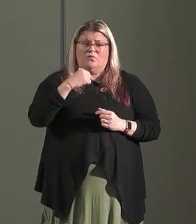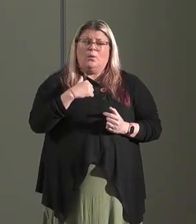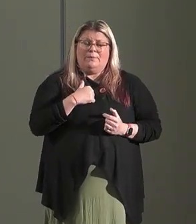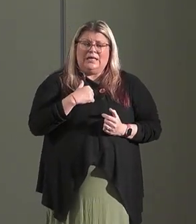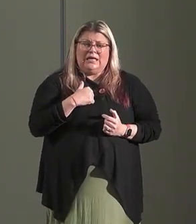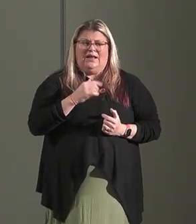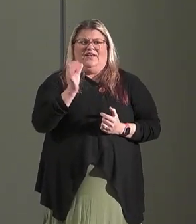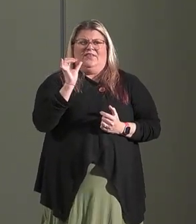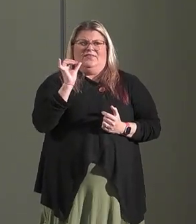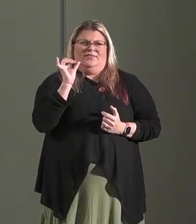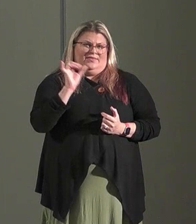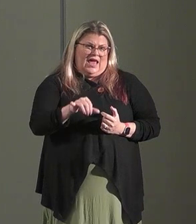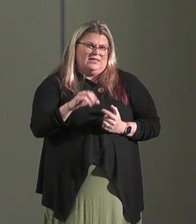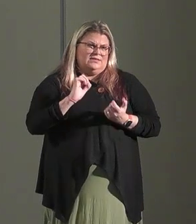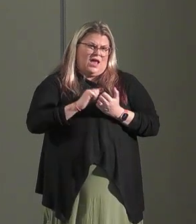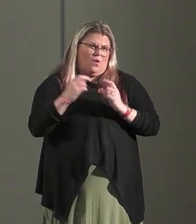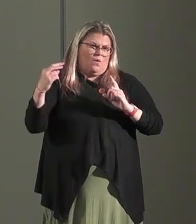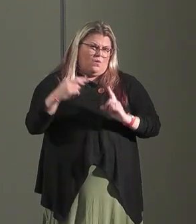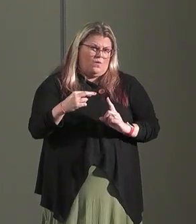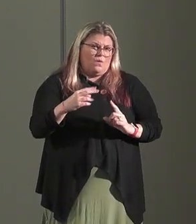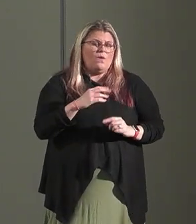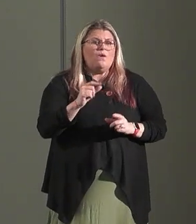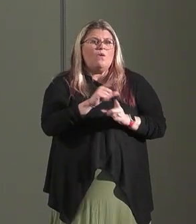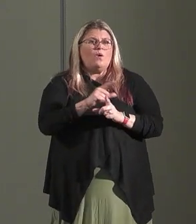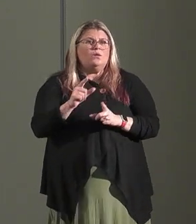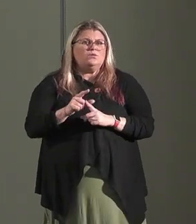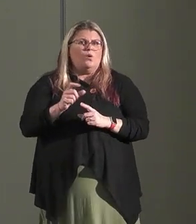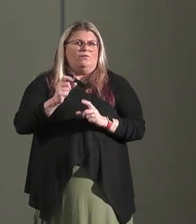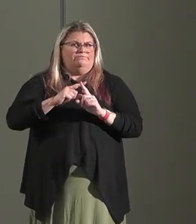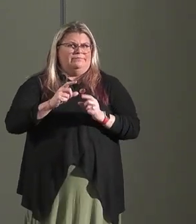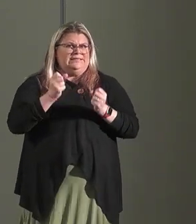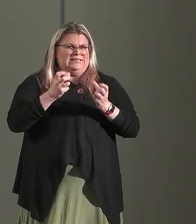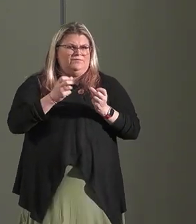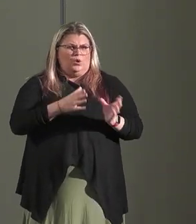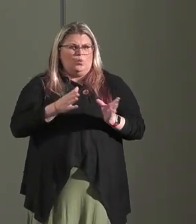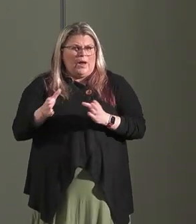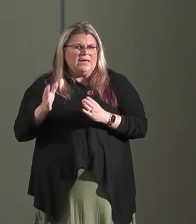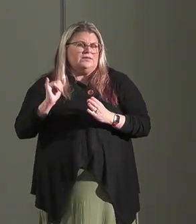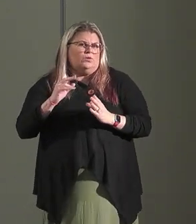that way. But there is also like, all kinds of other ways people define access. Here at